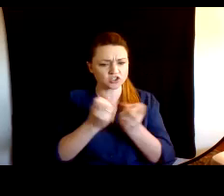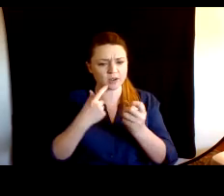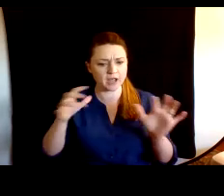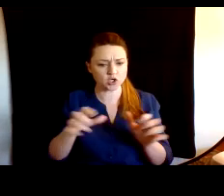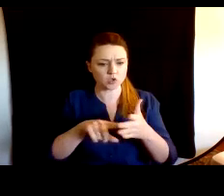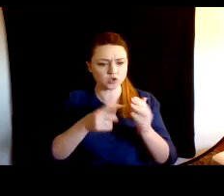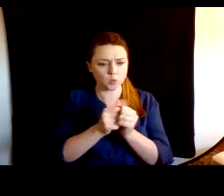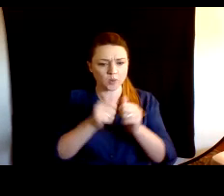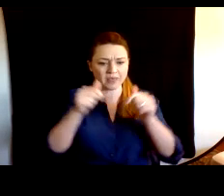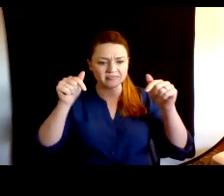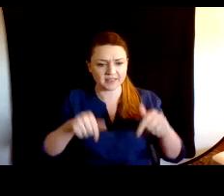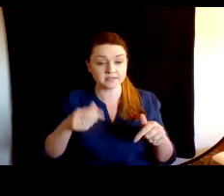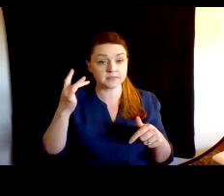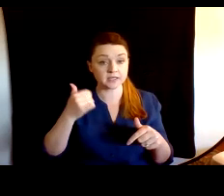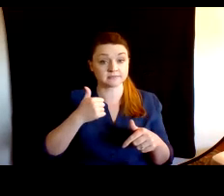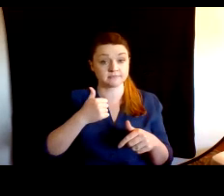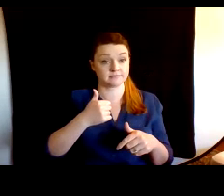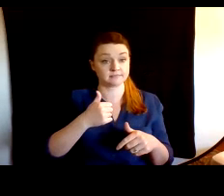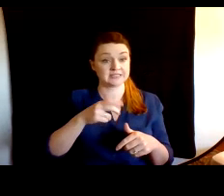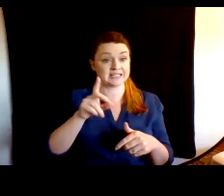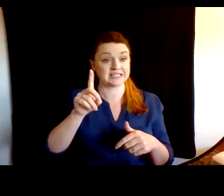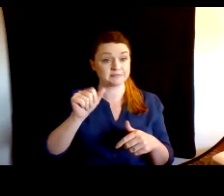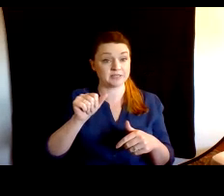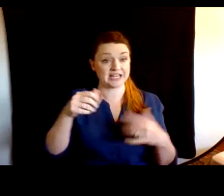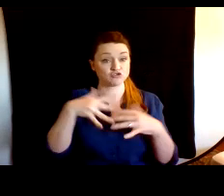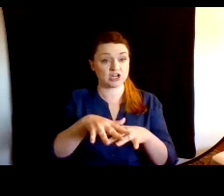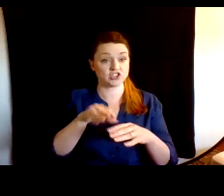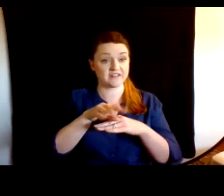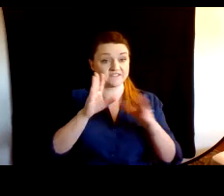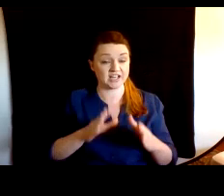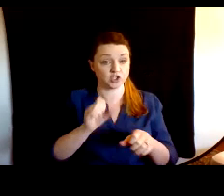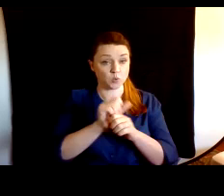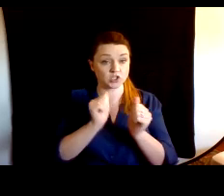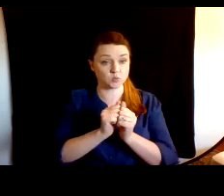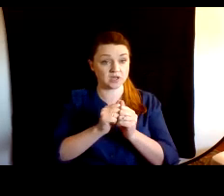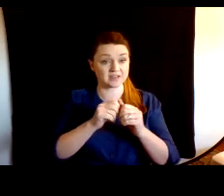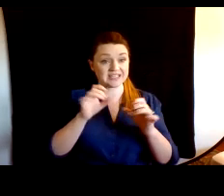because having been a disability integration advisor who works in disaster and emergency contacts,